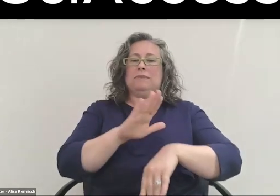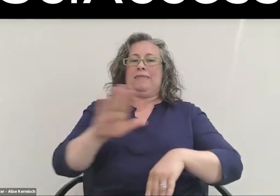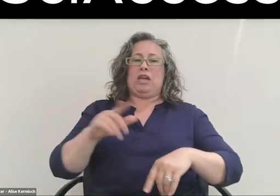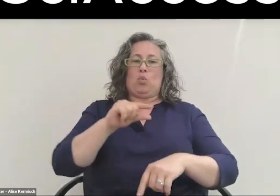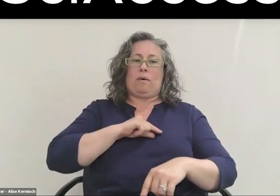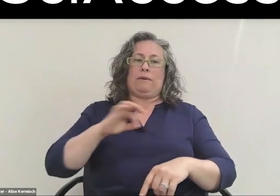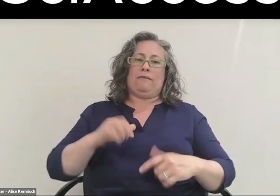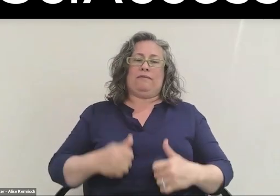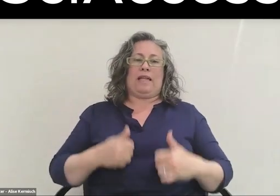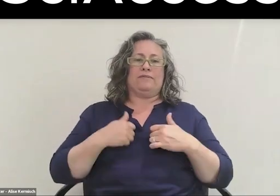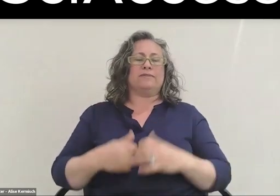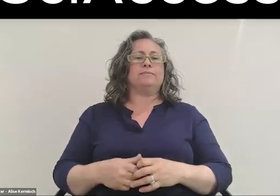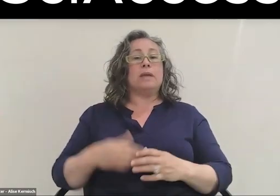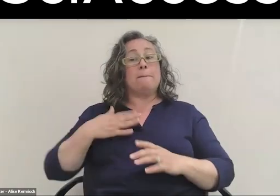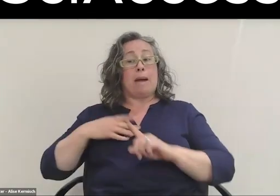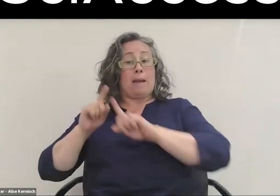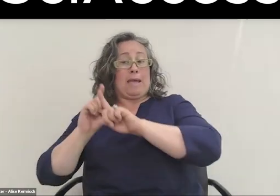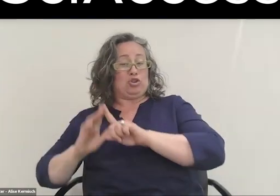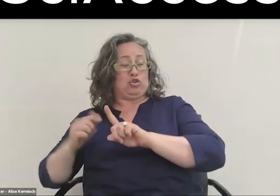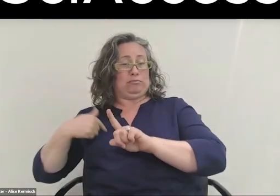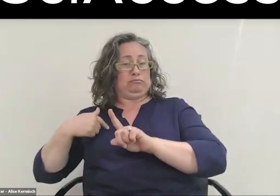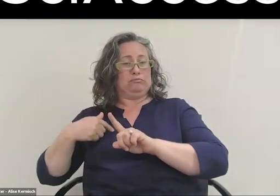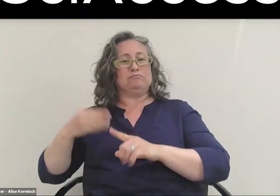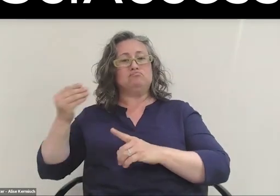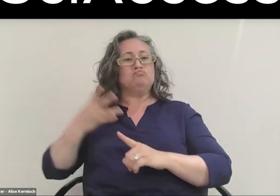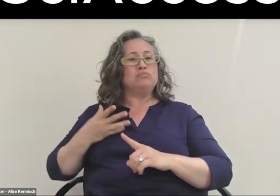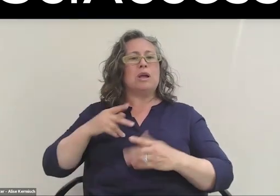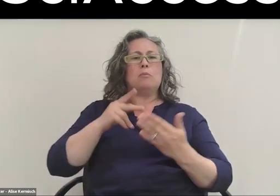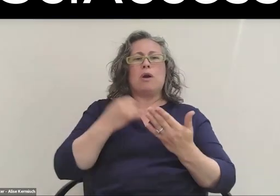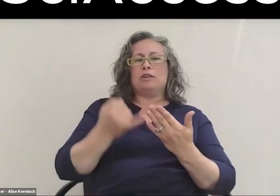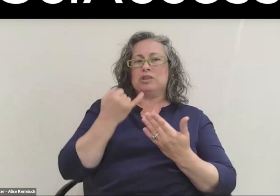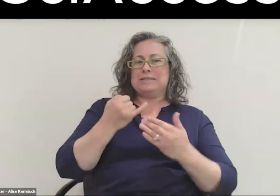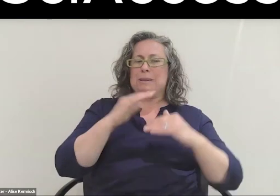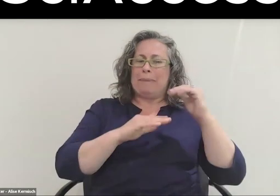My mentor professor said that projects are building people.